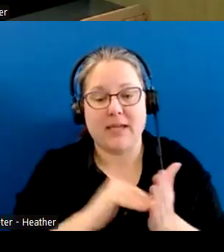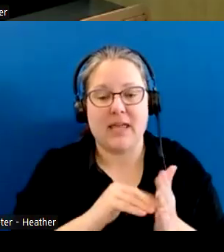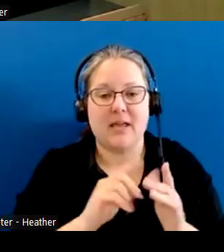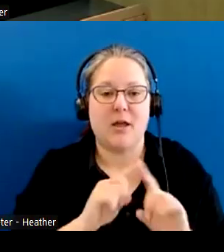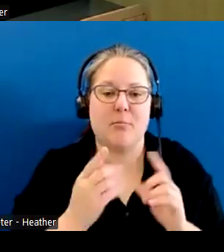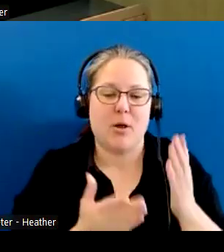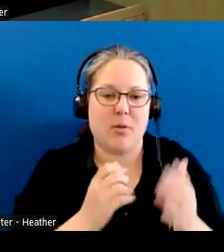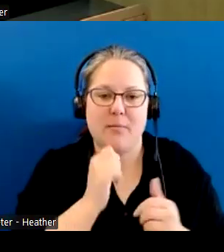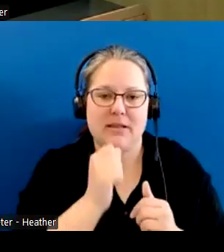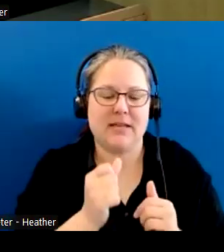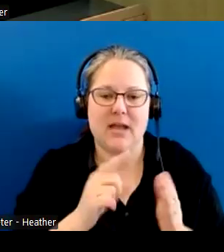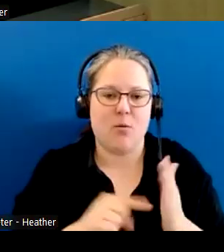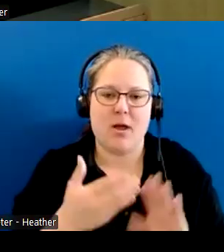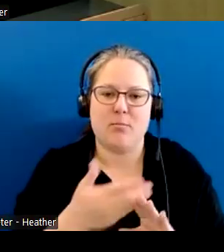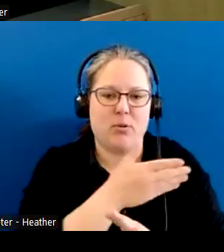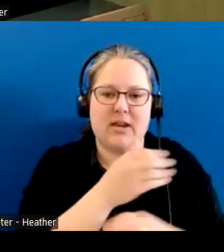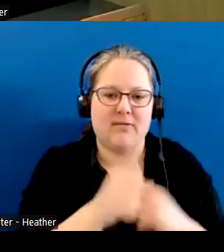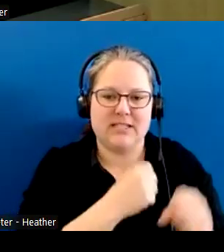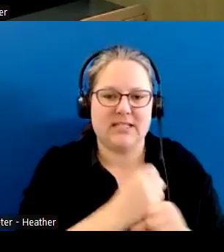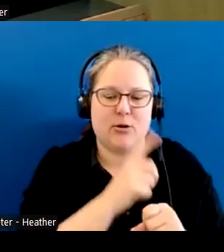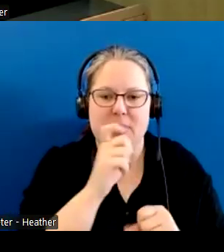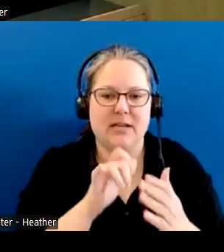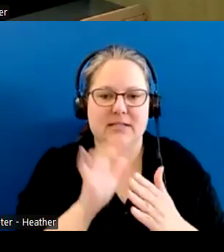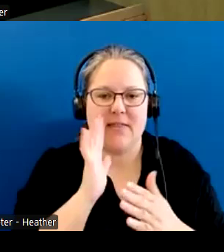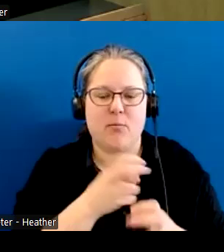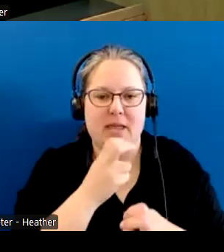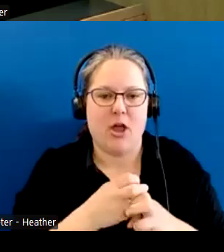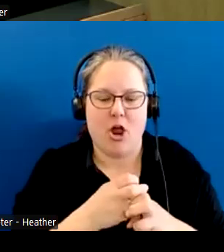um but probably not to what previous years were because that's going to be very difficult to